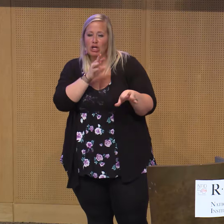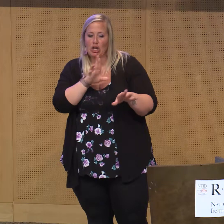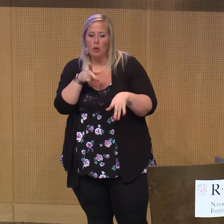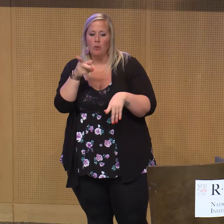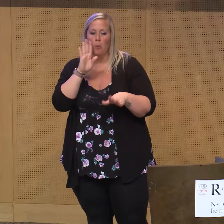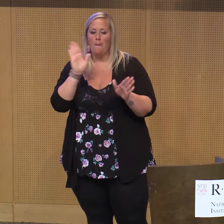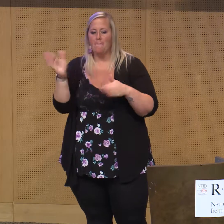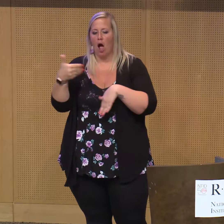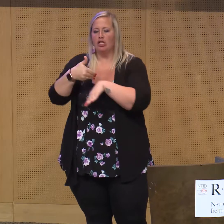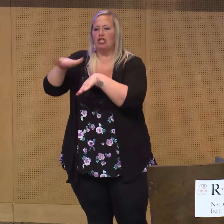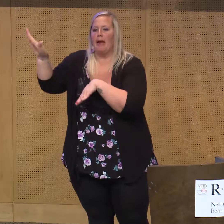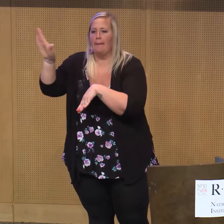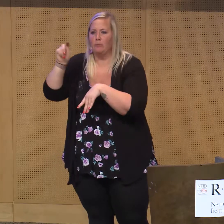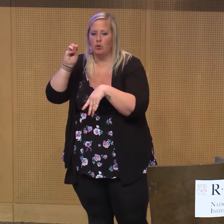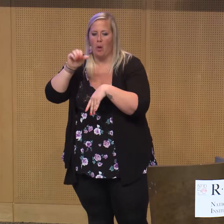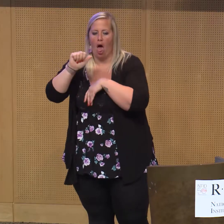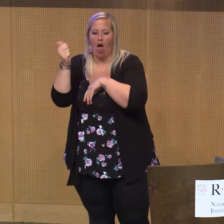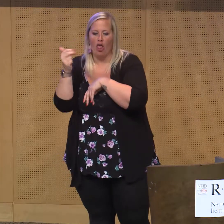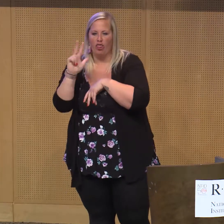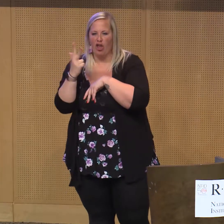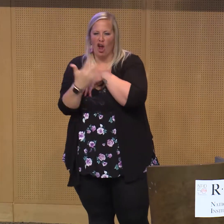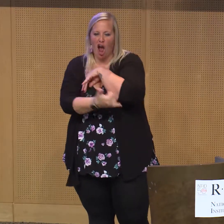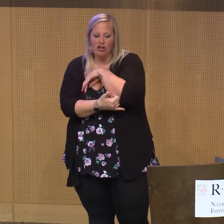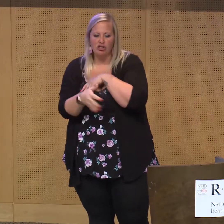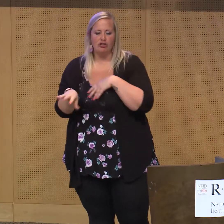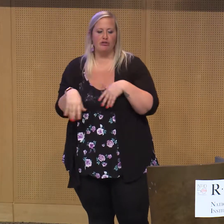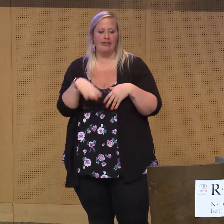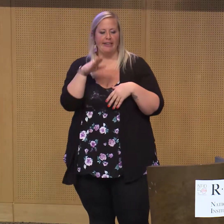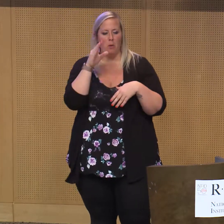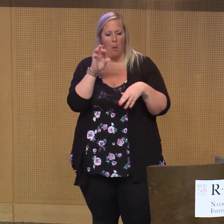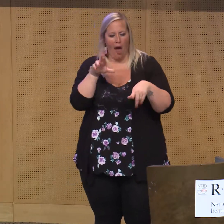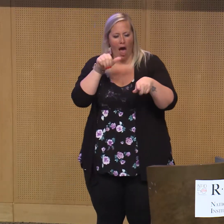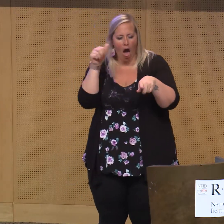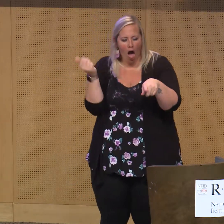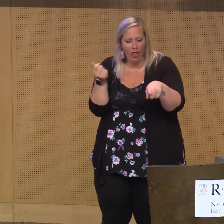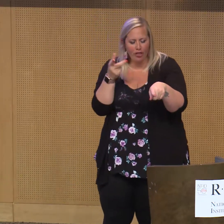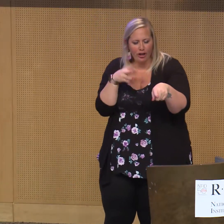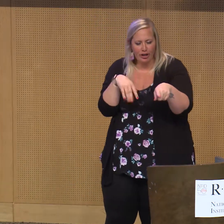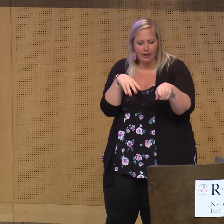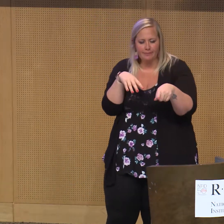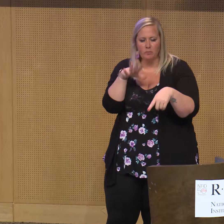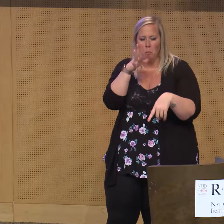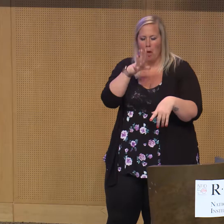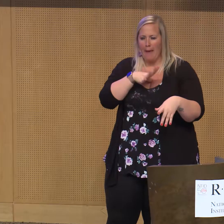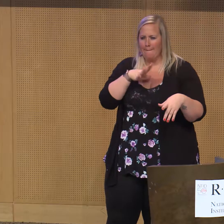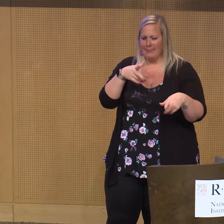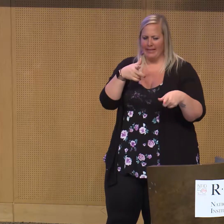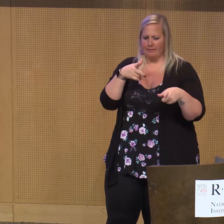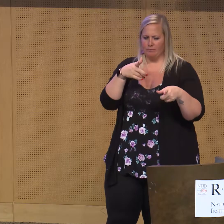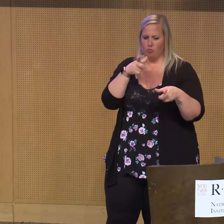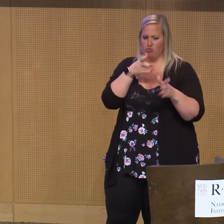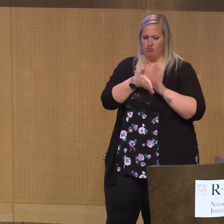So we work with the food bank, and they're able to ship food and packaged goods to third-world countries.